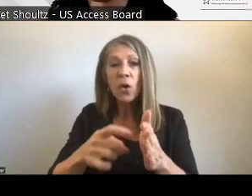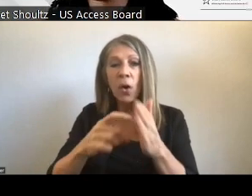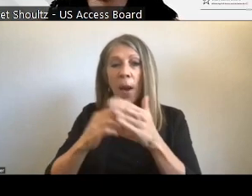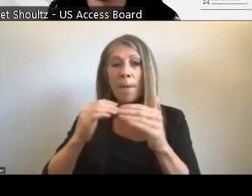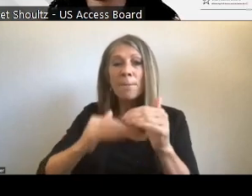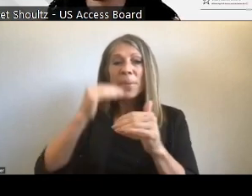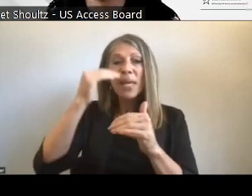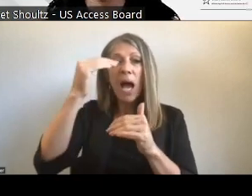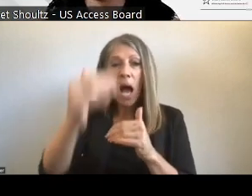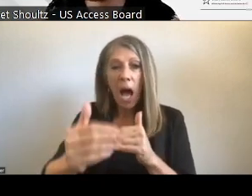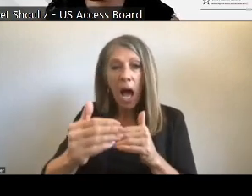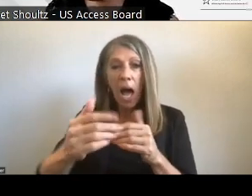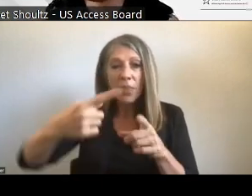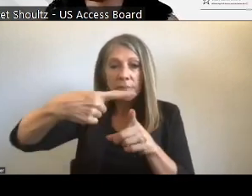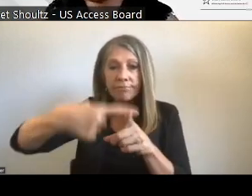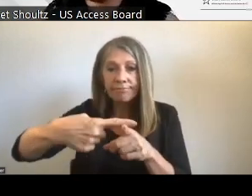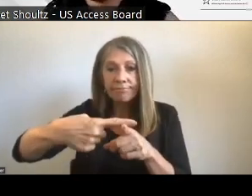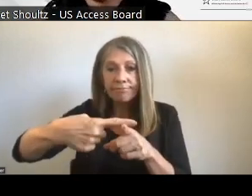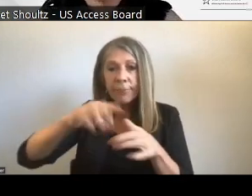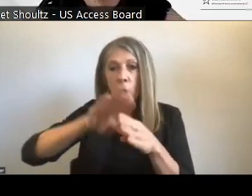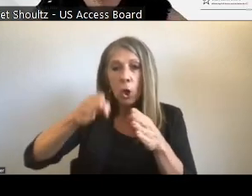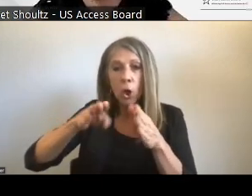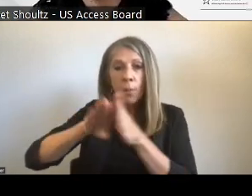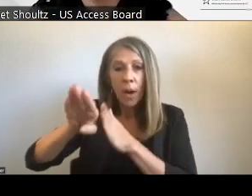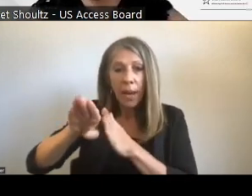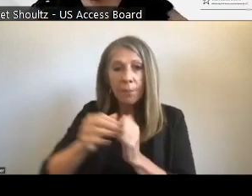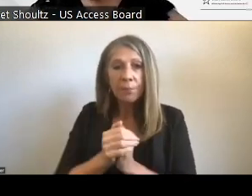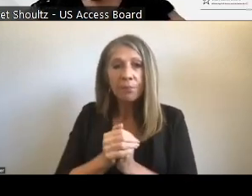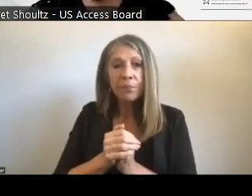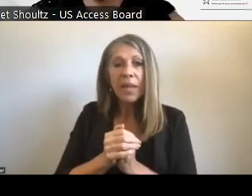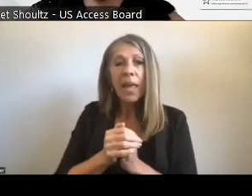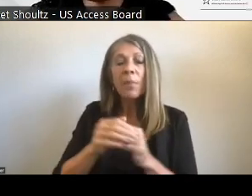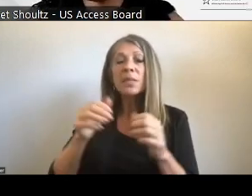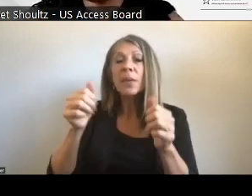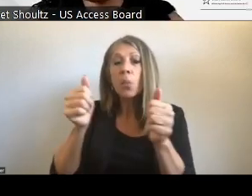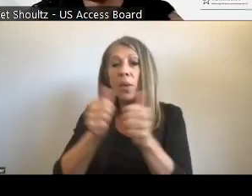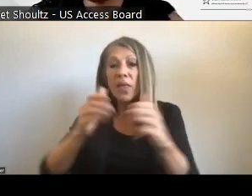grade break of the perpendicular curb ramp run and it must be within the width of the crosswalk.